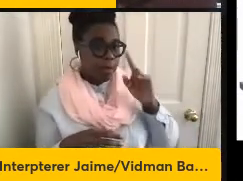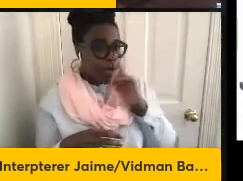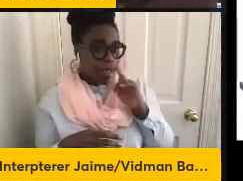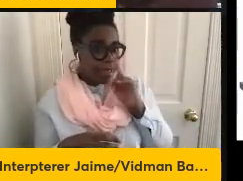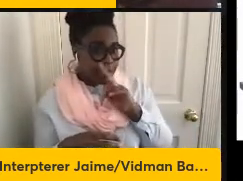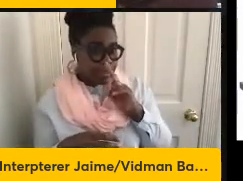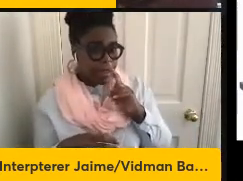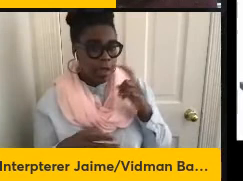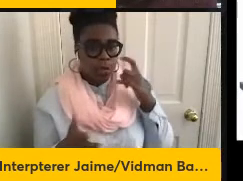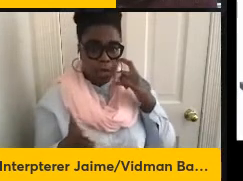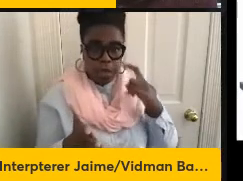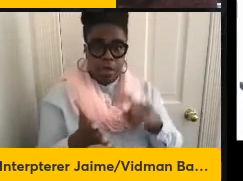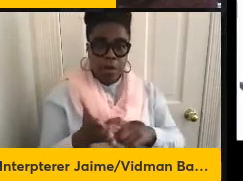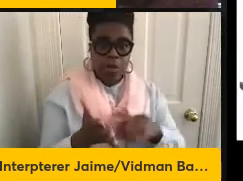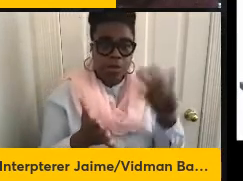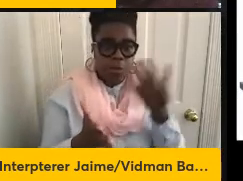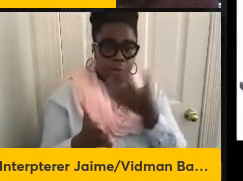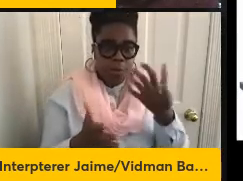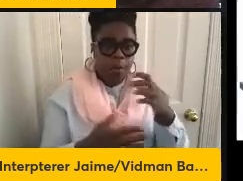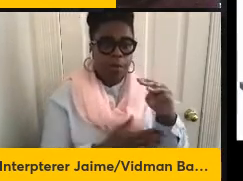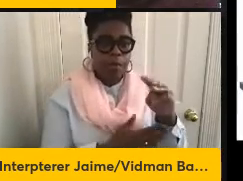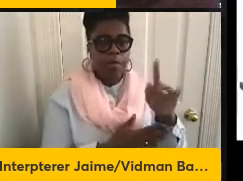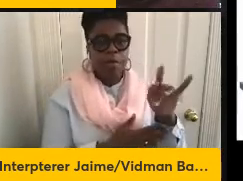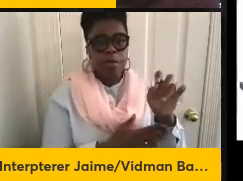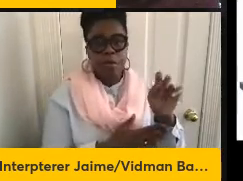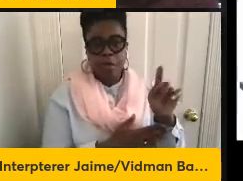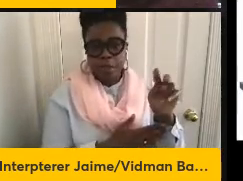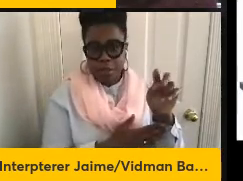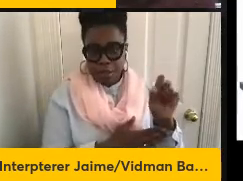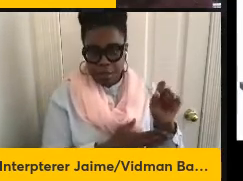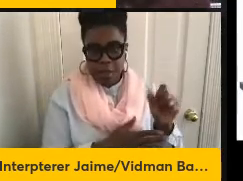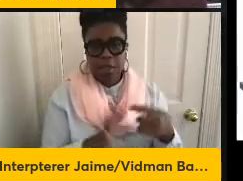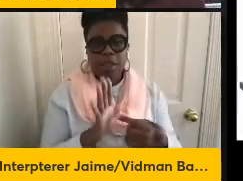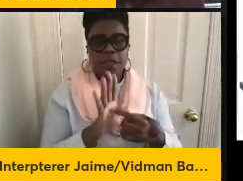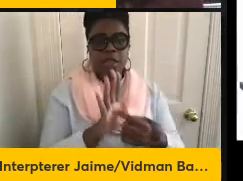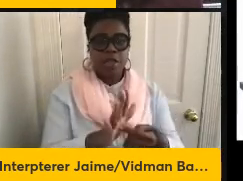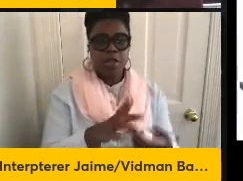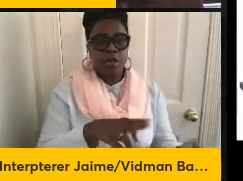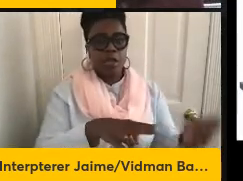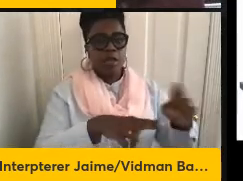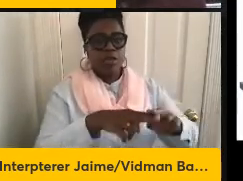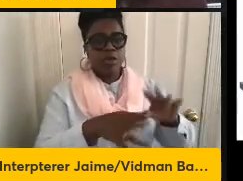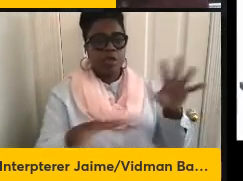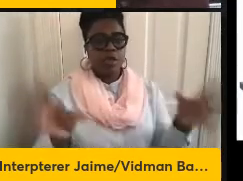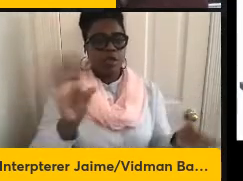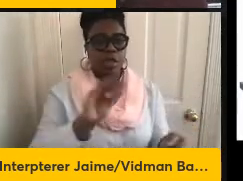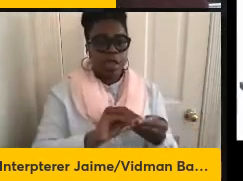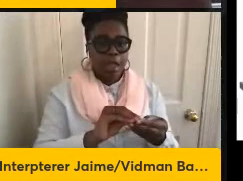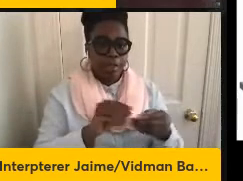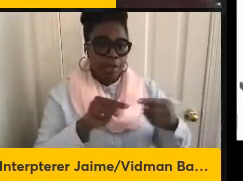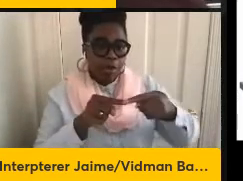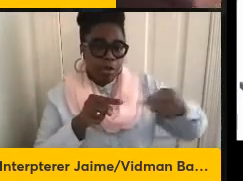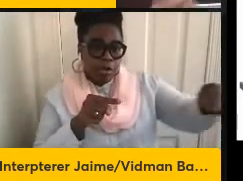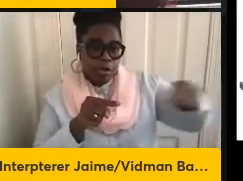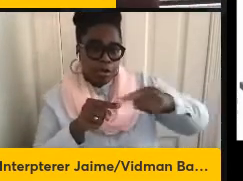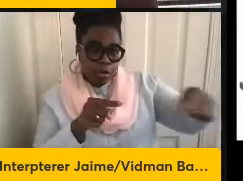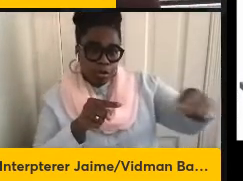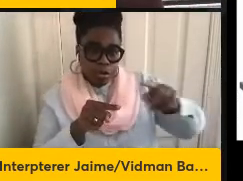remarkable that in the mutants, they showed an increased total distance that's traveled. So in a given period of time, in this